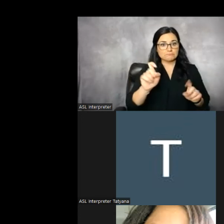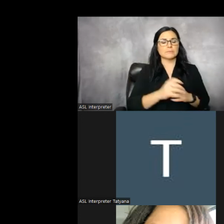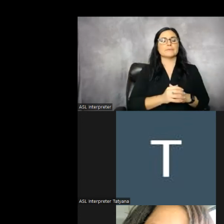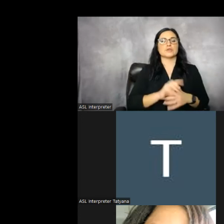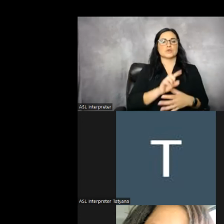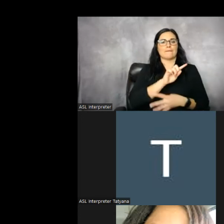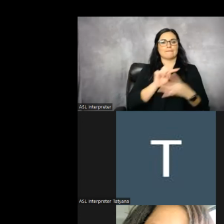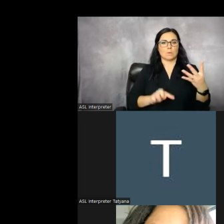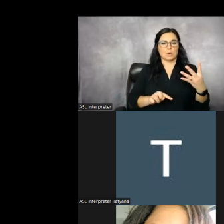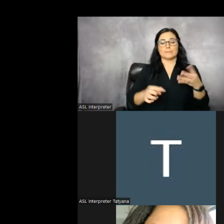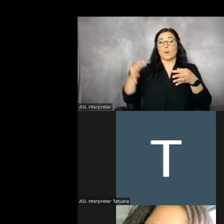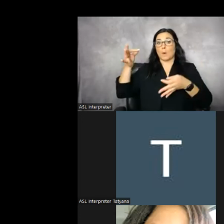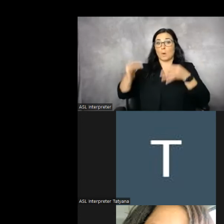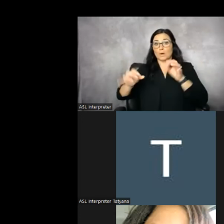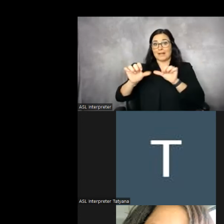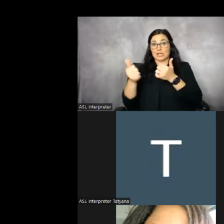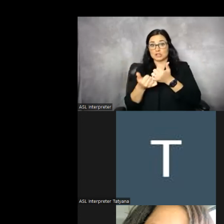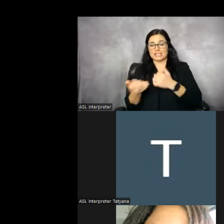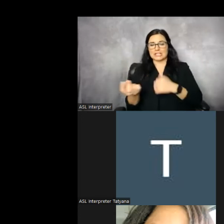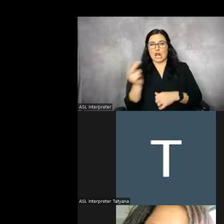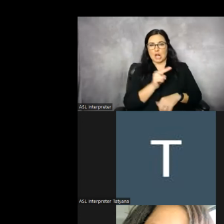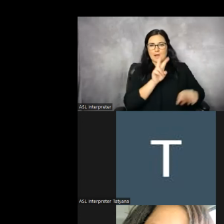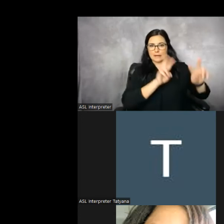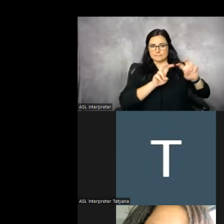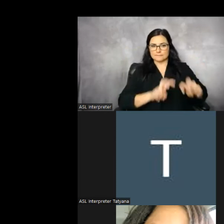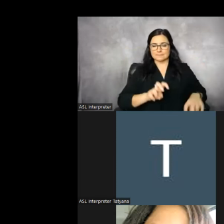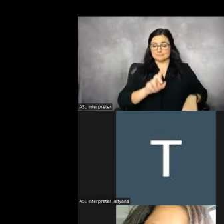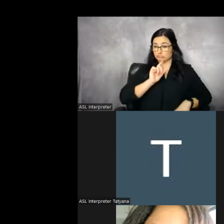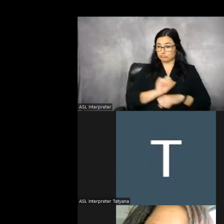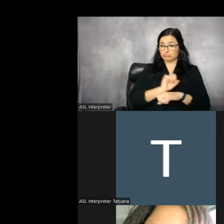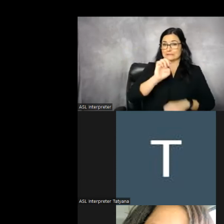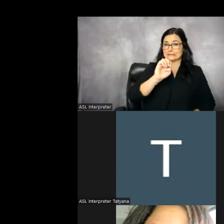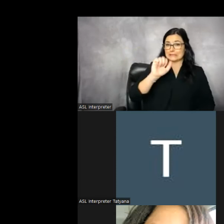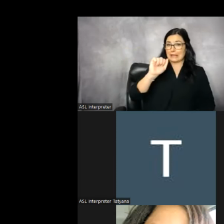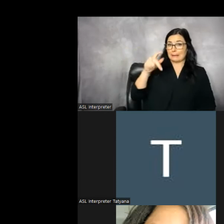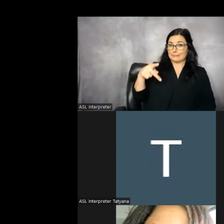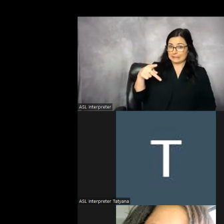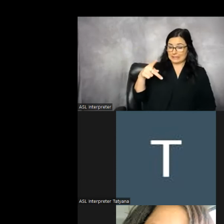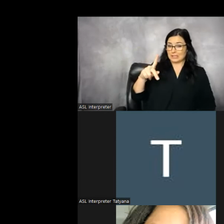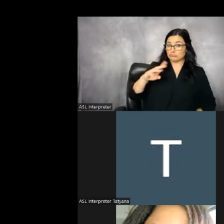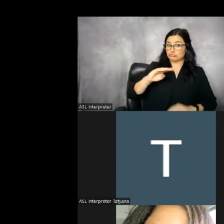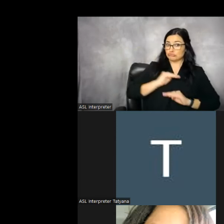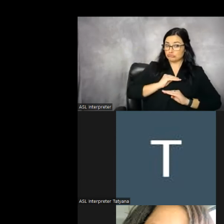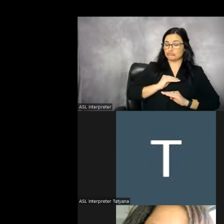or the agencies would look at when they look at, okay, you had an alternate access plan. But that's not good enough.